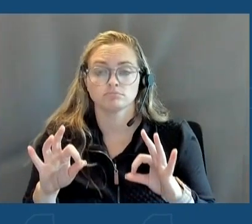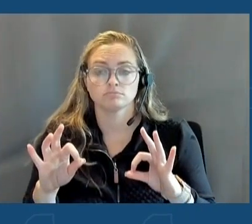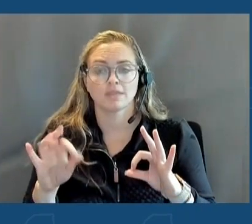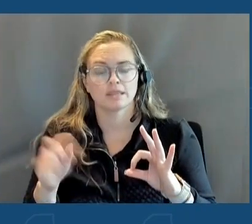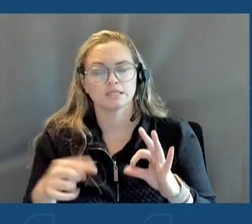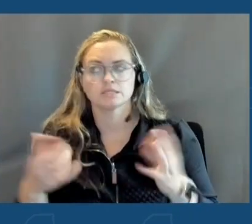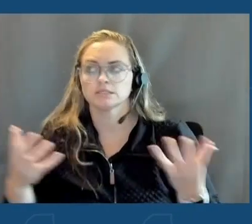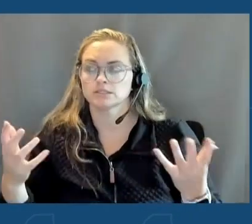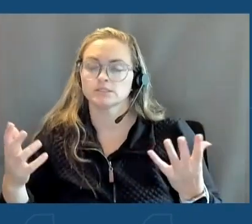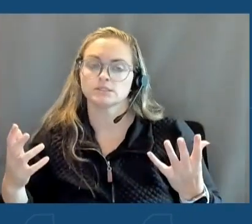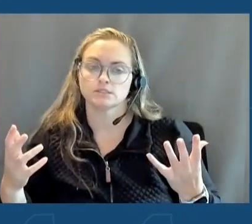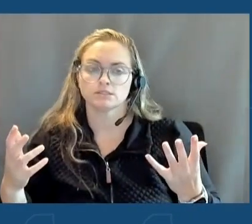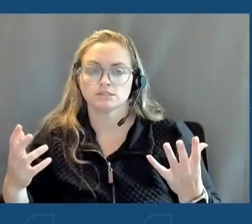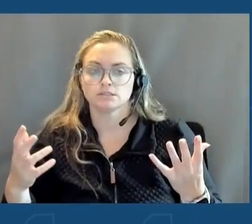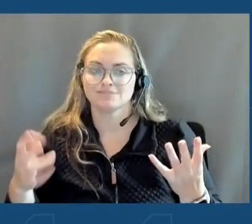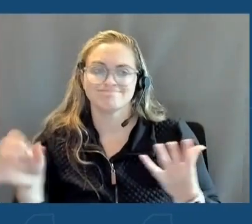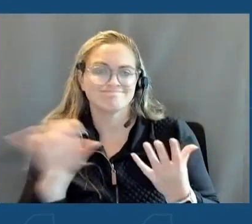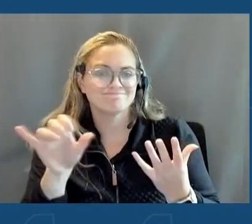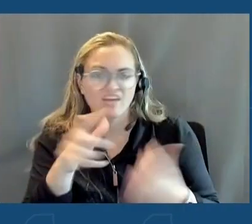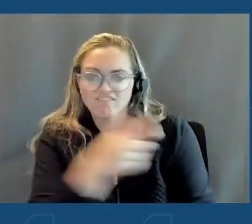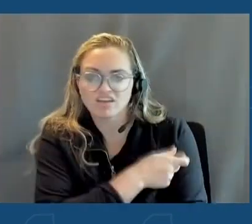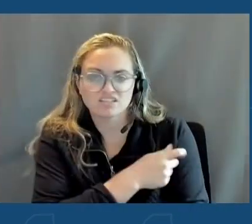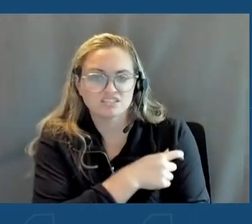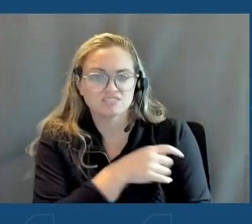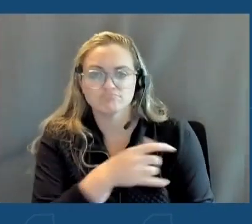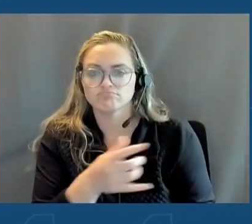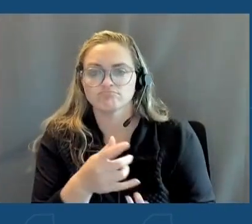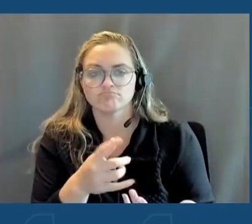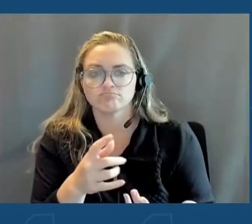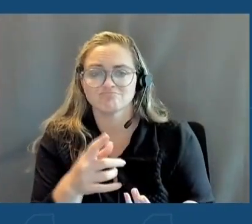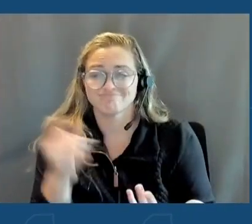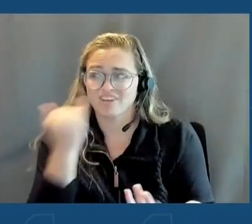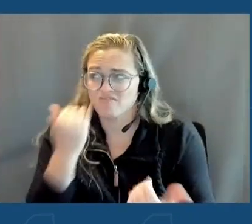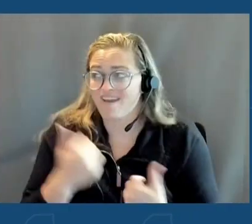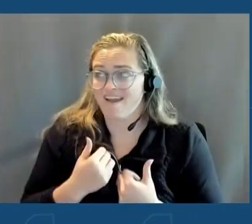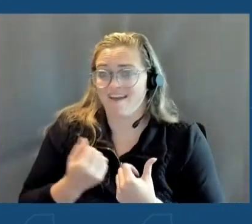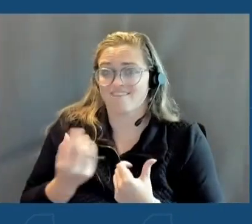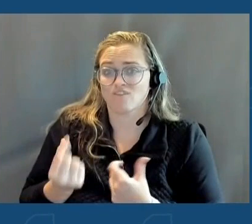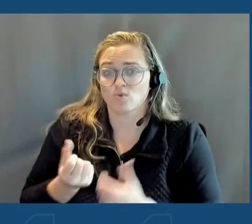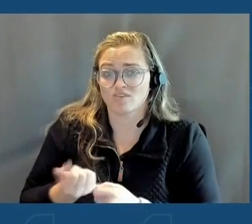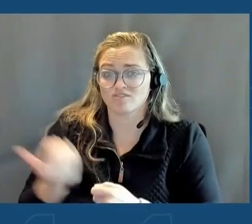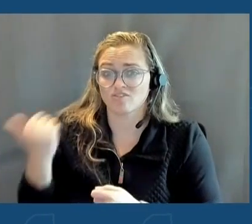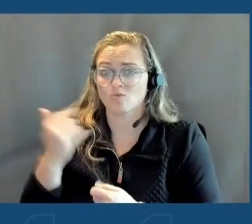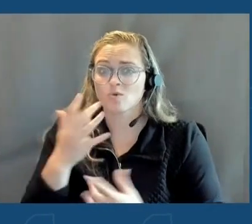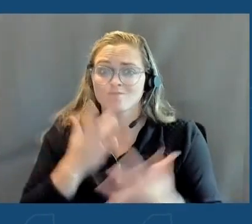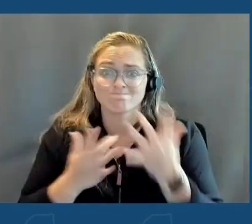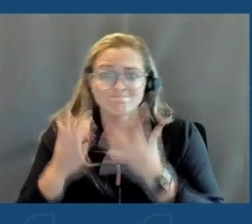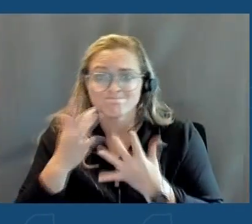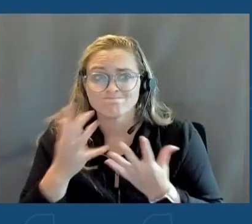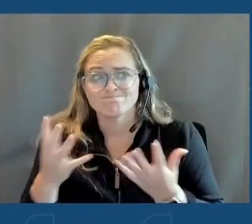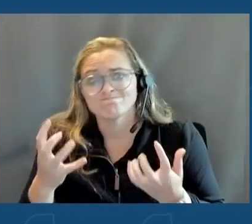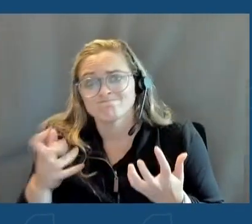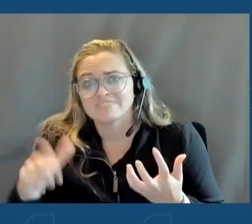CONSEQUENCES, ASK YOUR DOCTOR ABOUT PAXLOVID. IT IS STILL AVAILABLE, IT IS AT ALL THE PHARMACIES, AND IT IS STILL